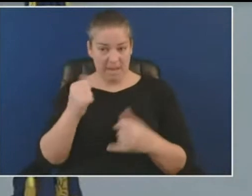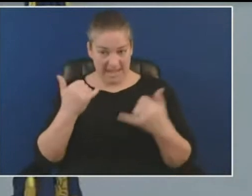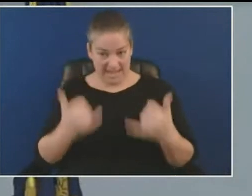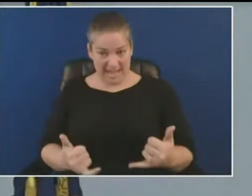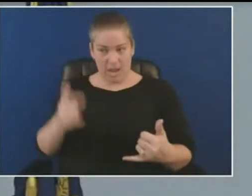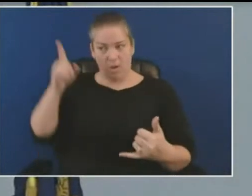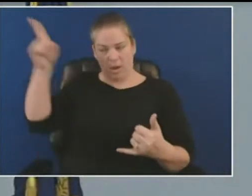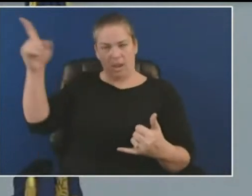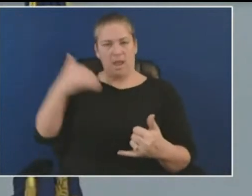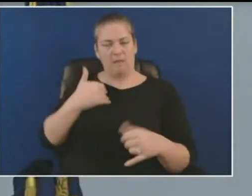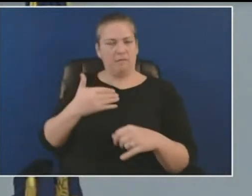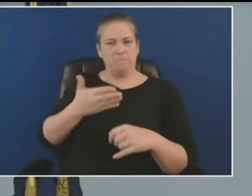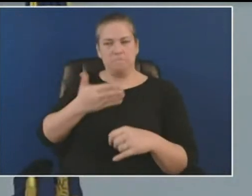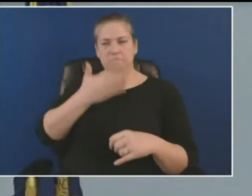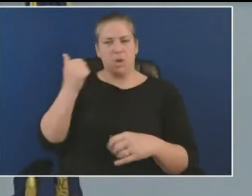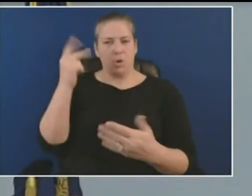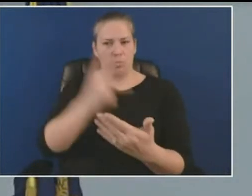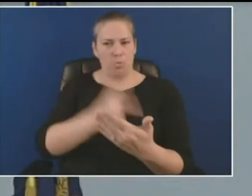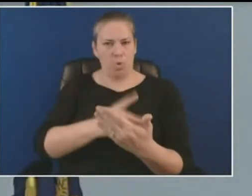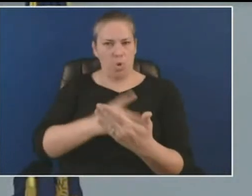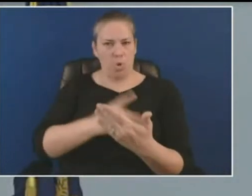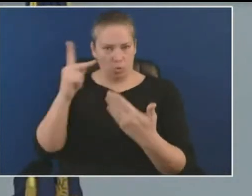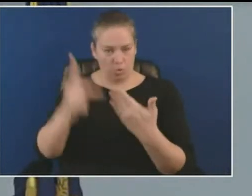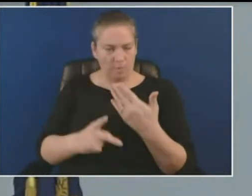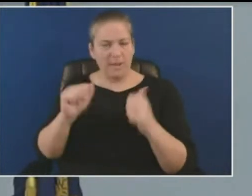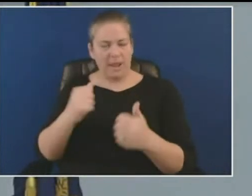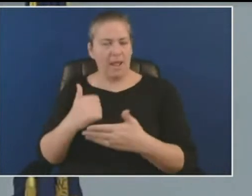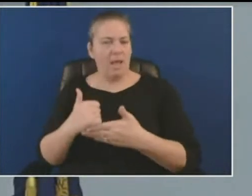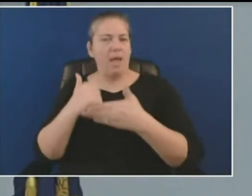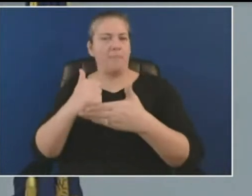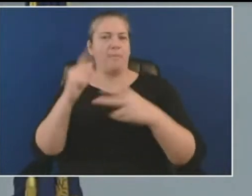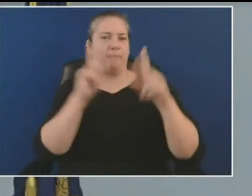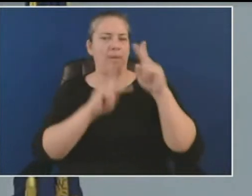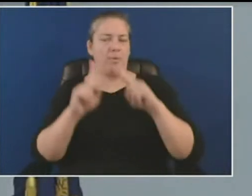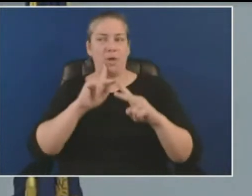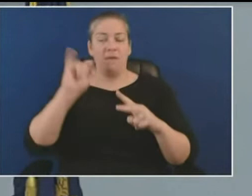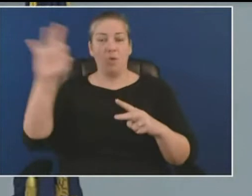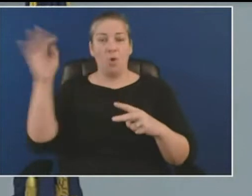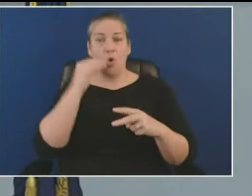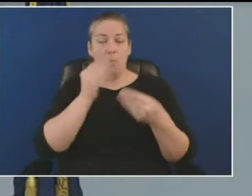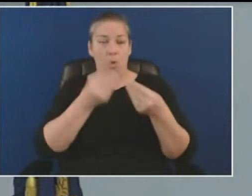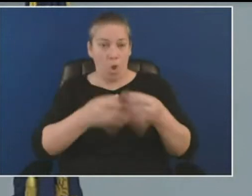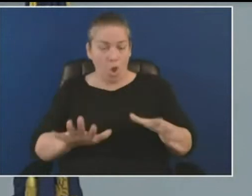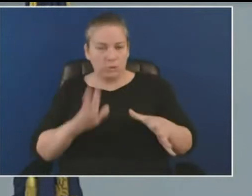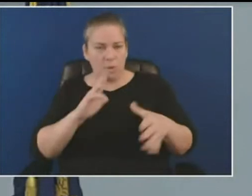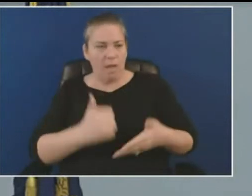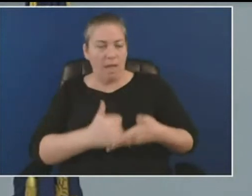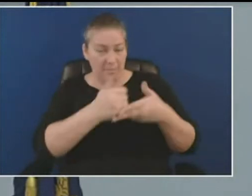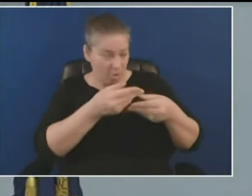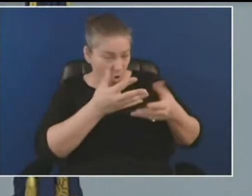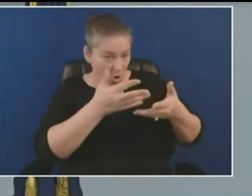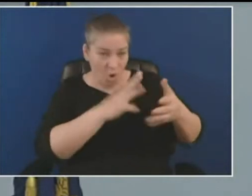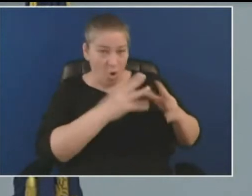programs to help people who have lost their home build back than ever before. So there's going to be more federal